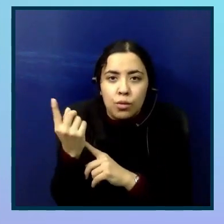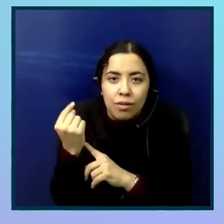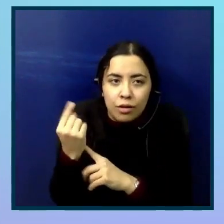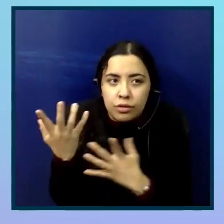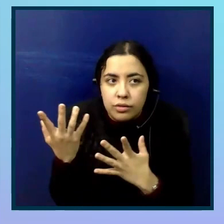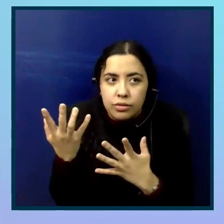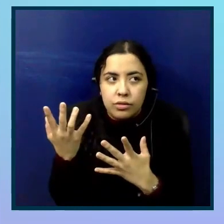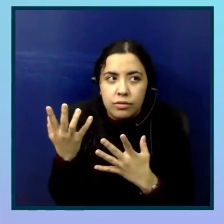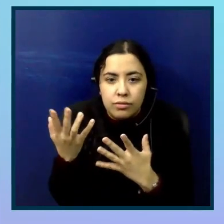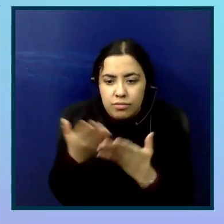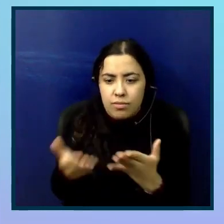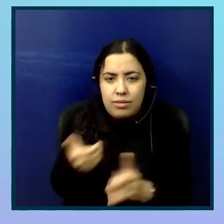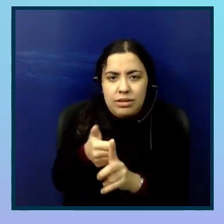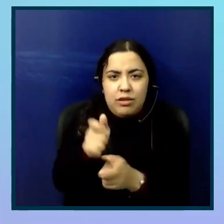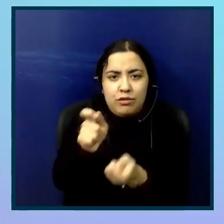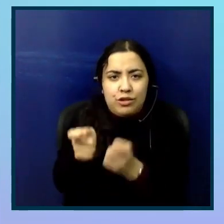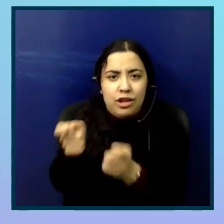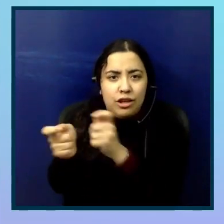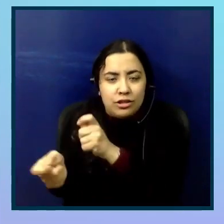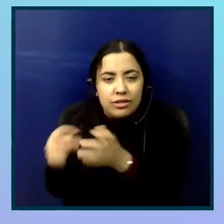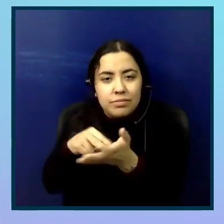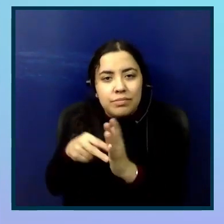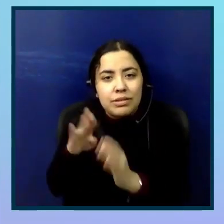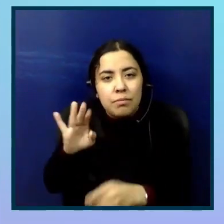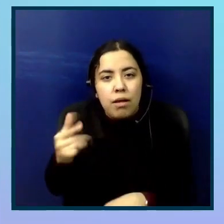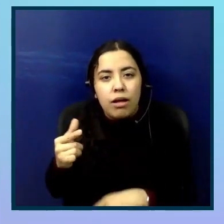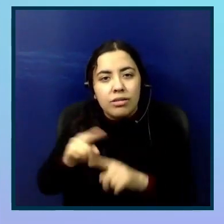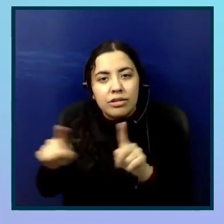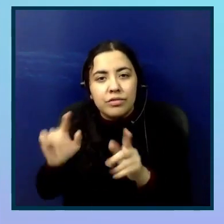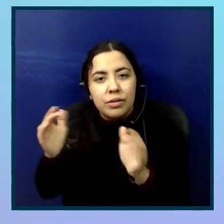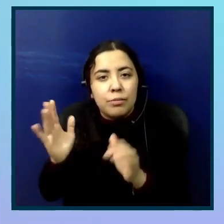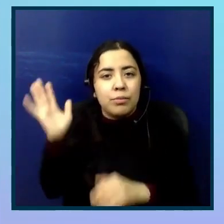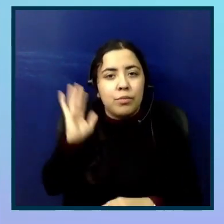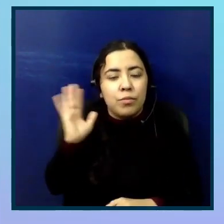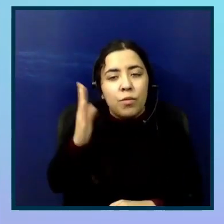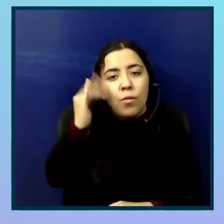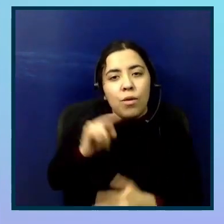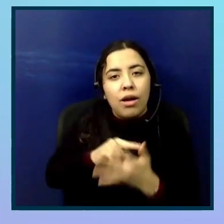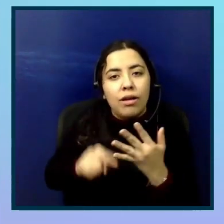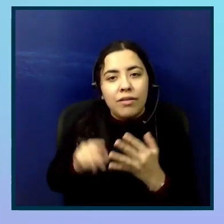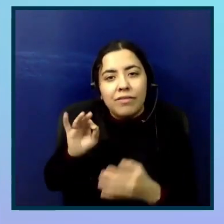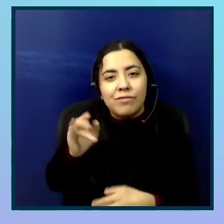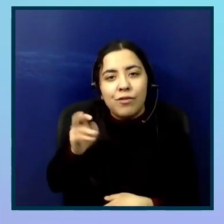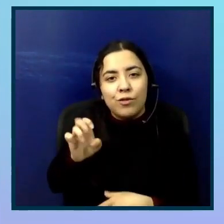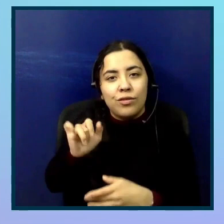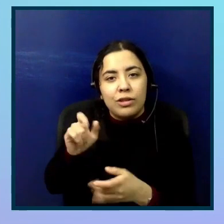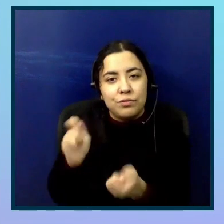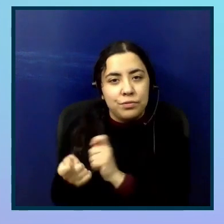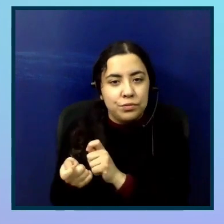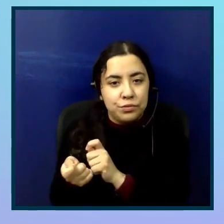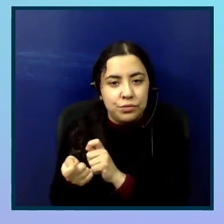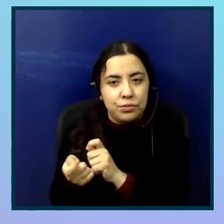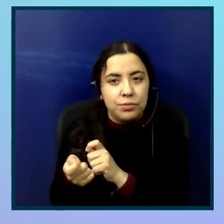the actual bug is different than what it used to be because the feature changed. So that's where we spent a lot of time on